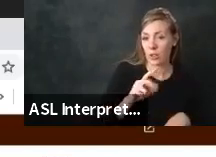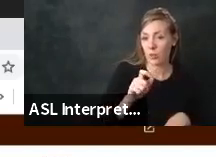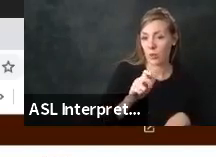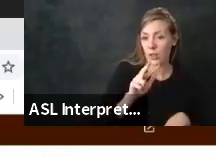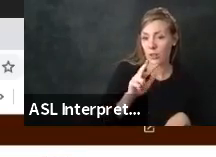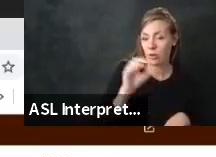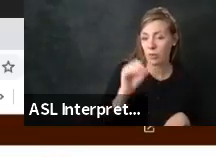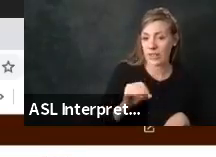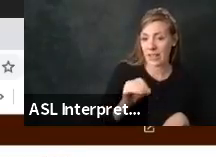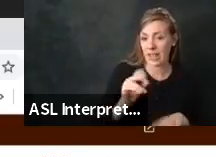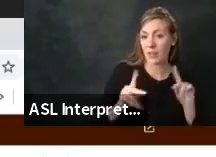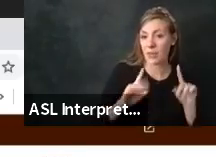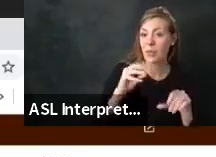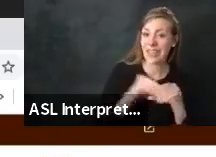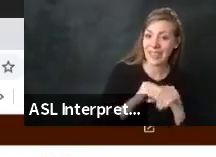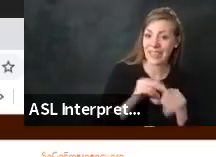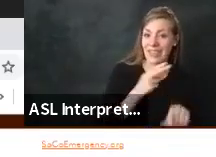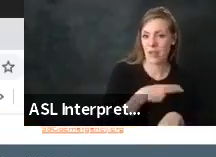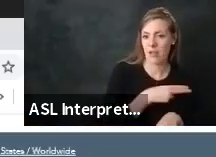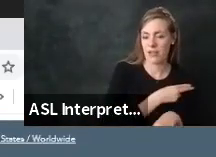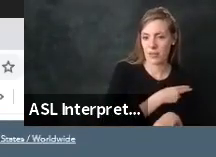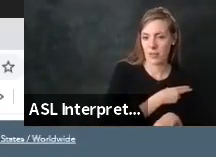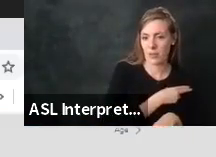hospitalization showing a disproportionate impact.